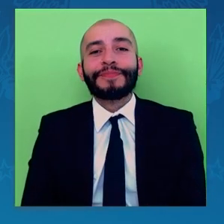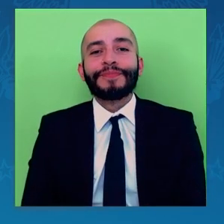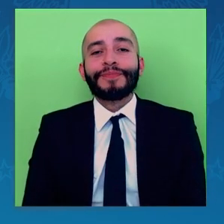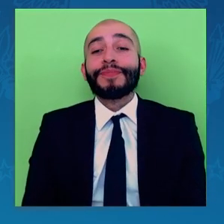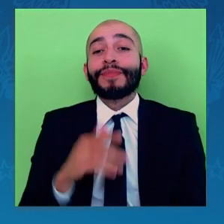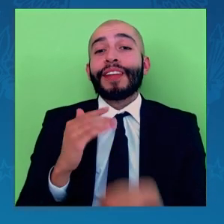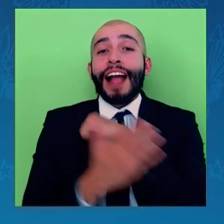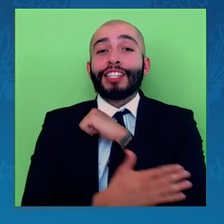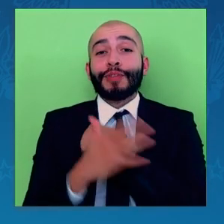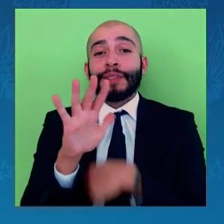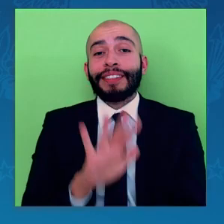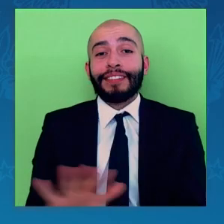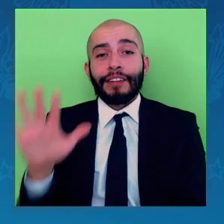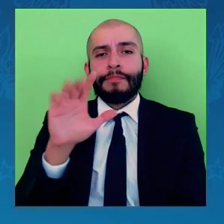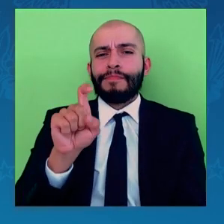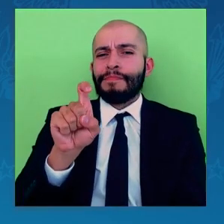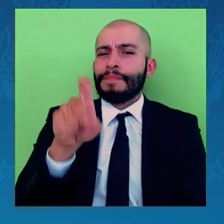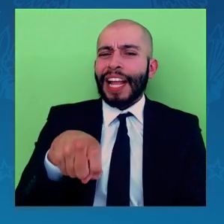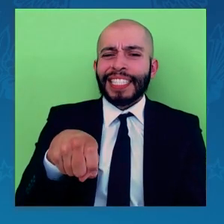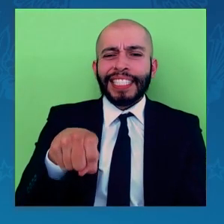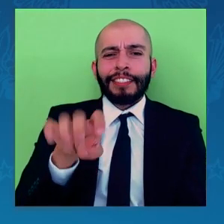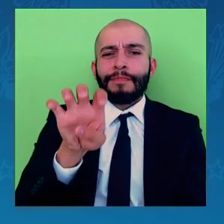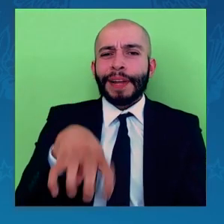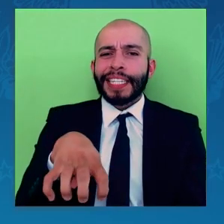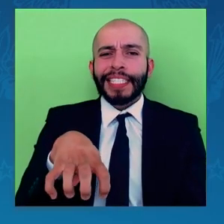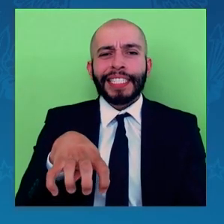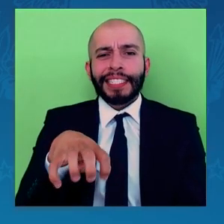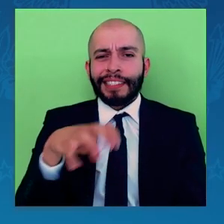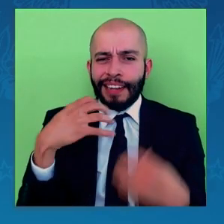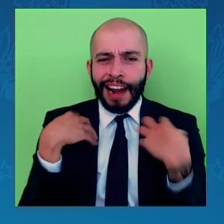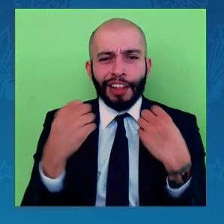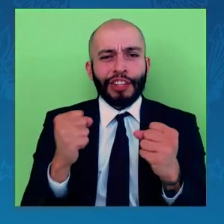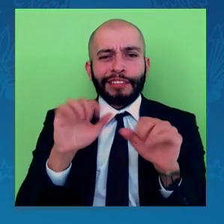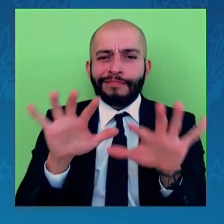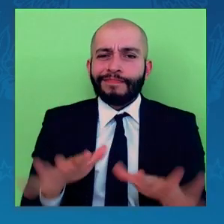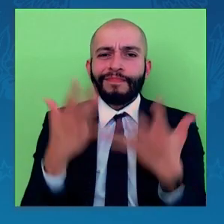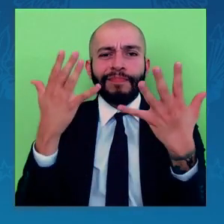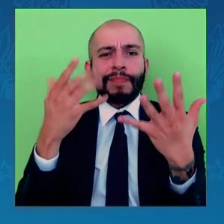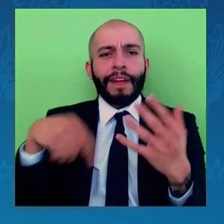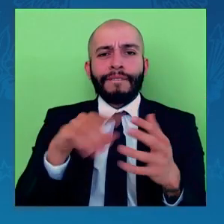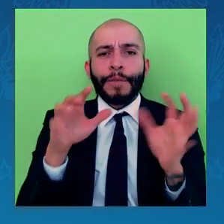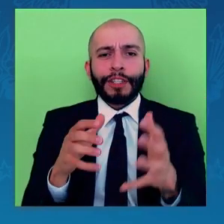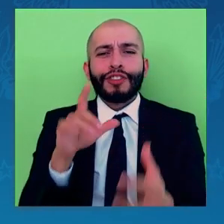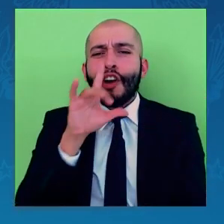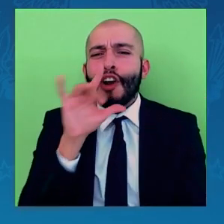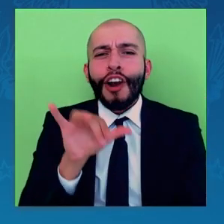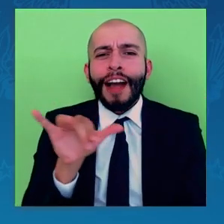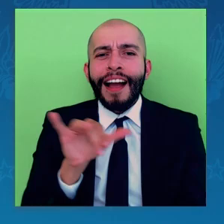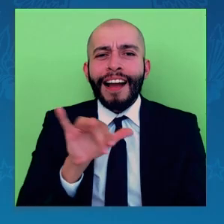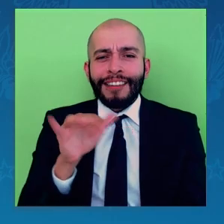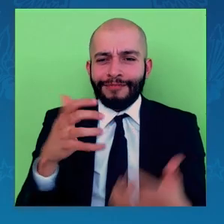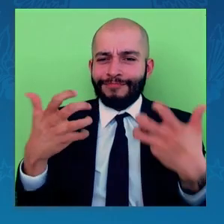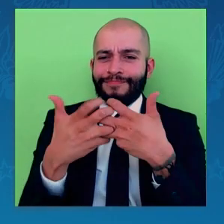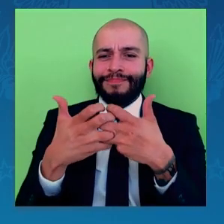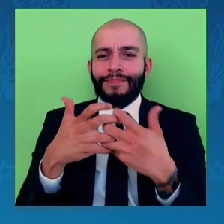that looks like America and provide access to equitable health care for all Americans.